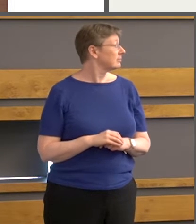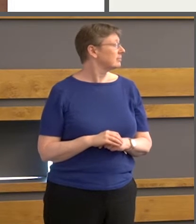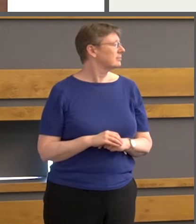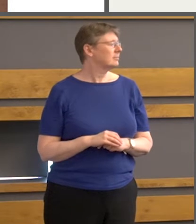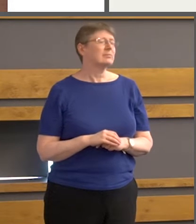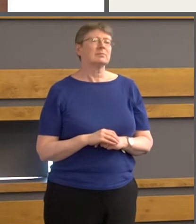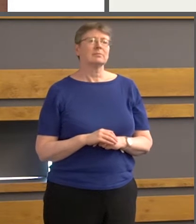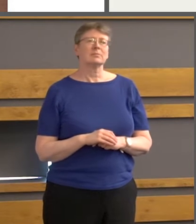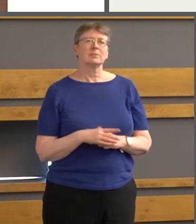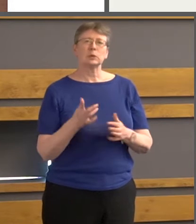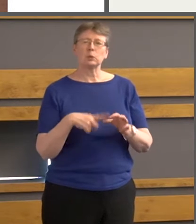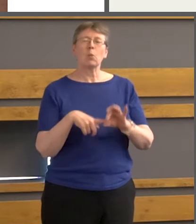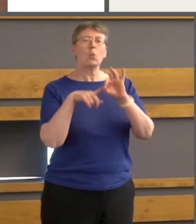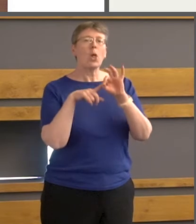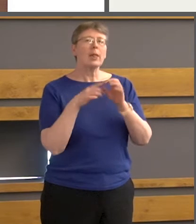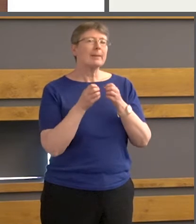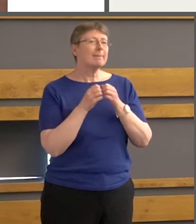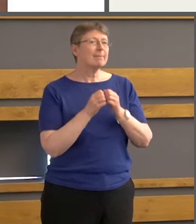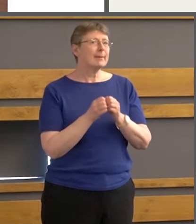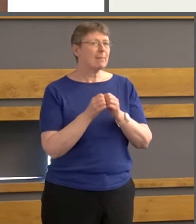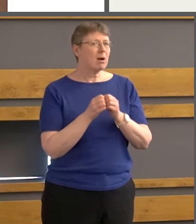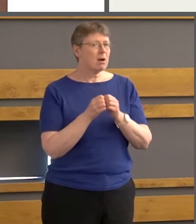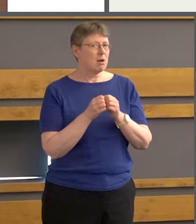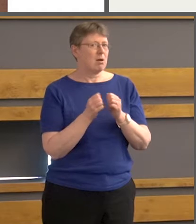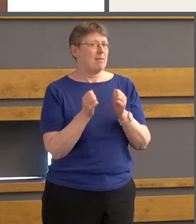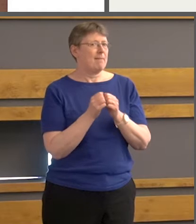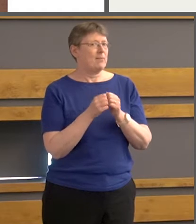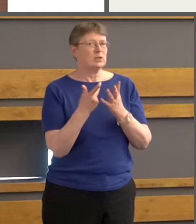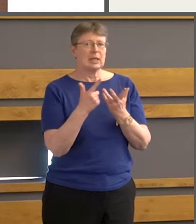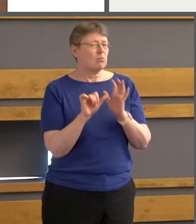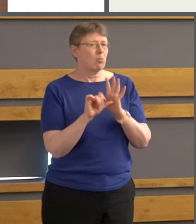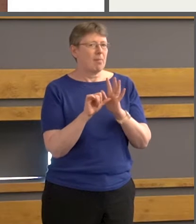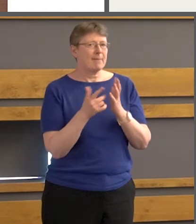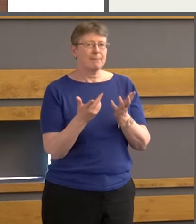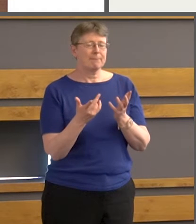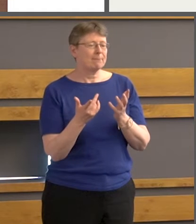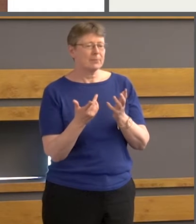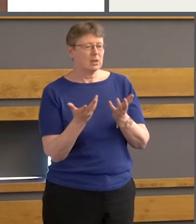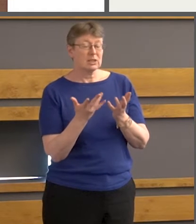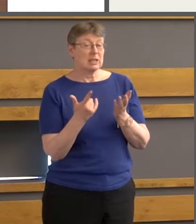The quality of early paper making proved problematic, as did the production of its raw material, linen.